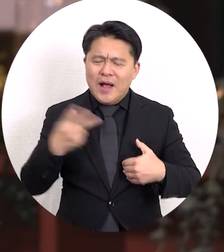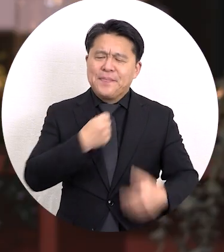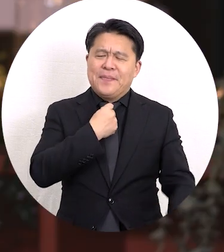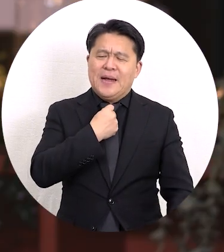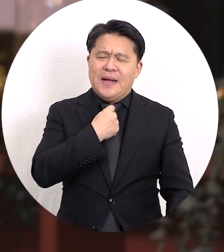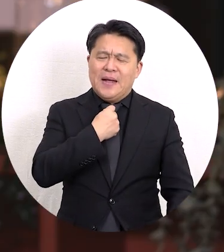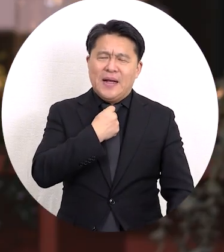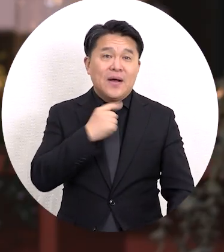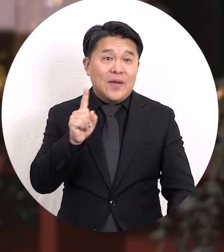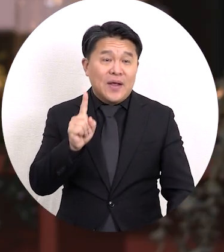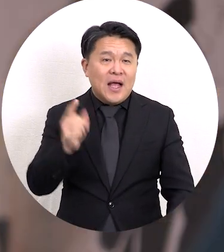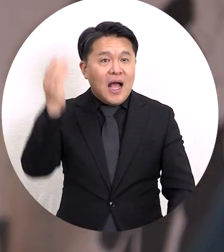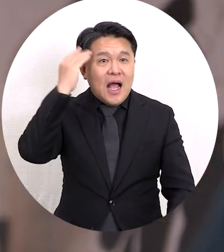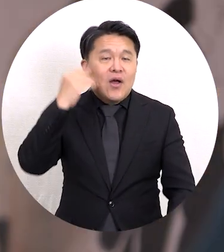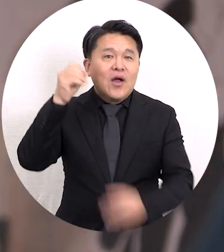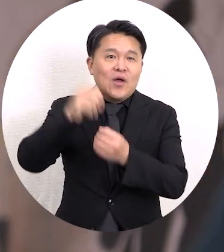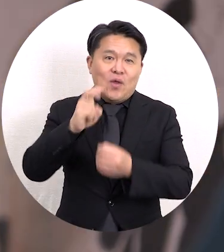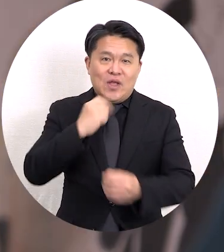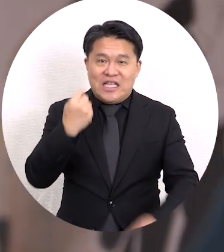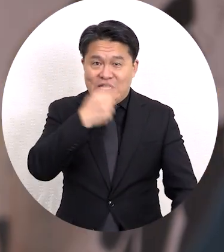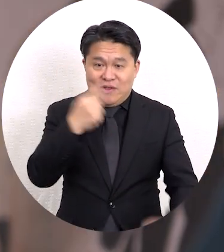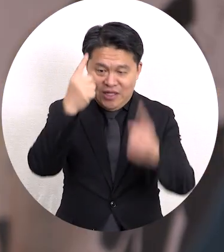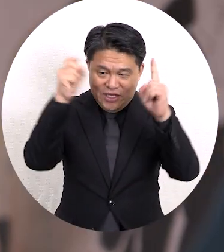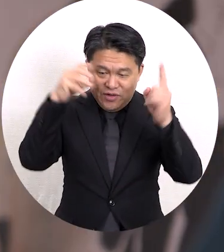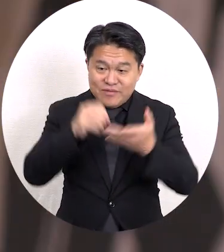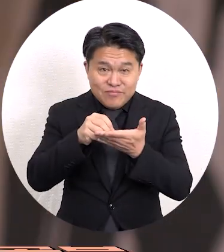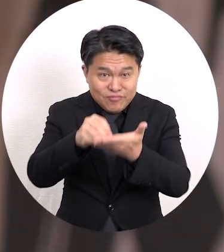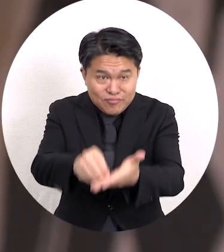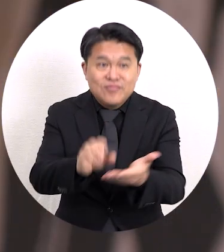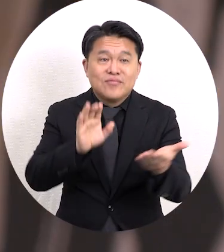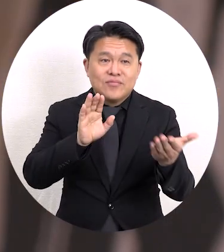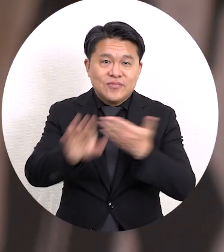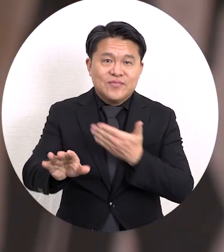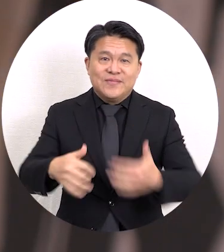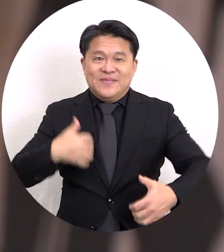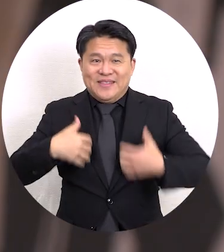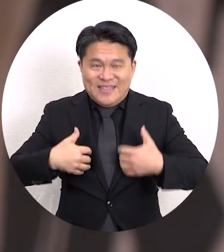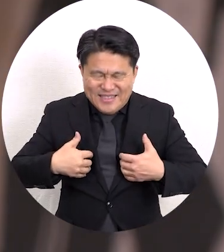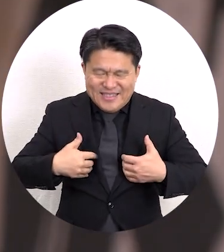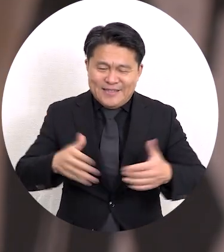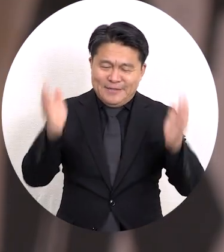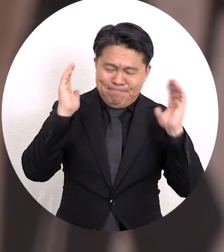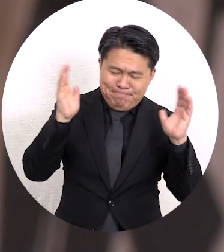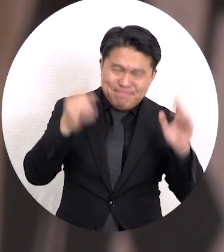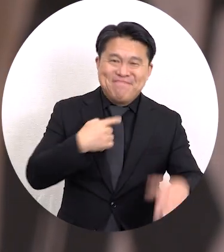I entered university and graduate school to study traditional Korean music theory. I had a great time with it,